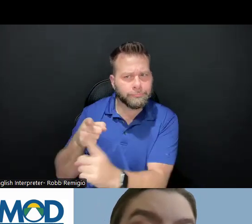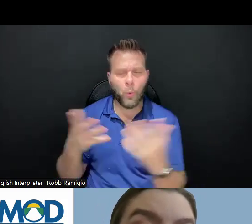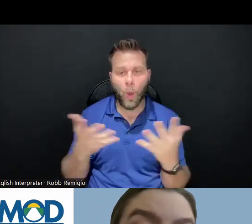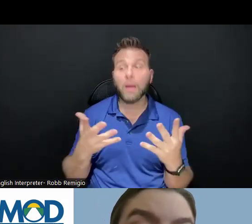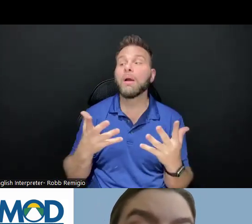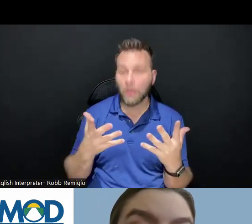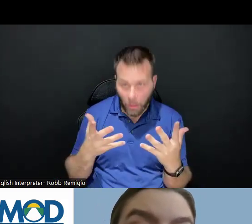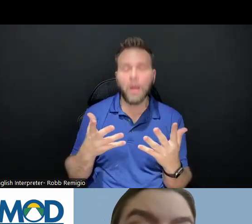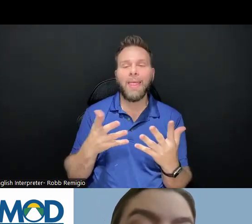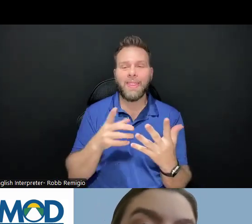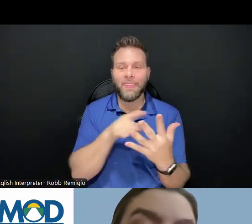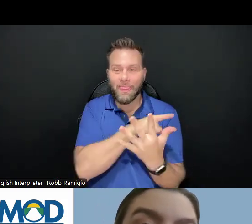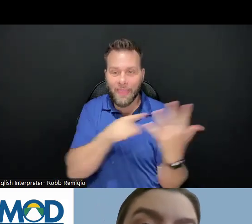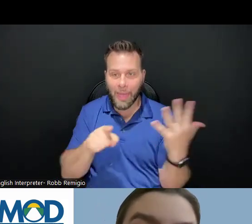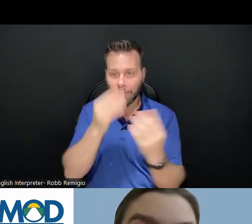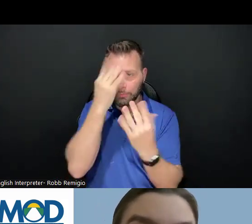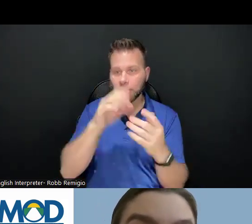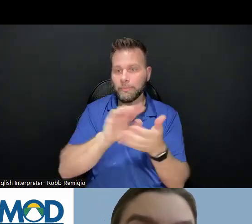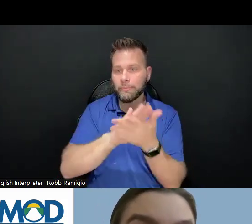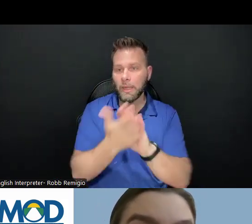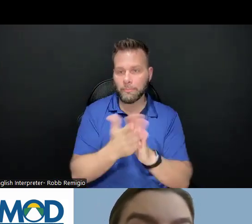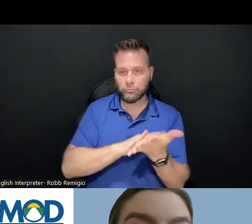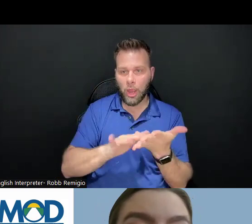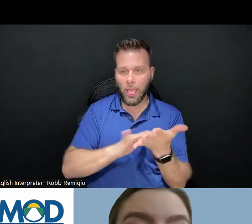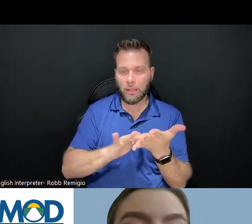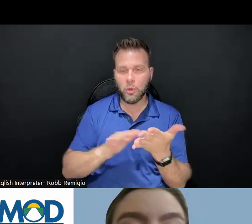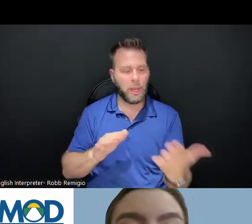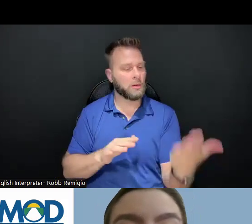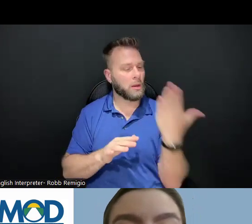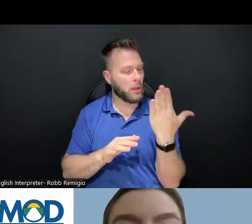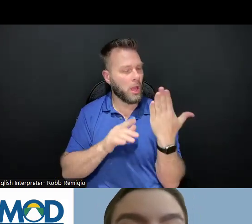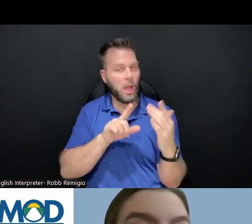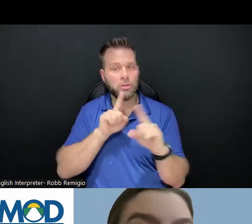that information in braille so that they're able to address the